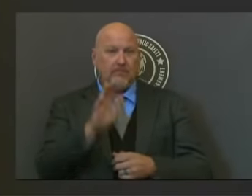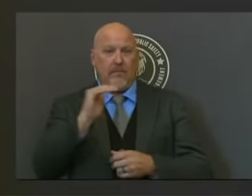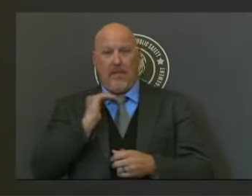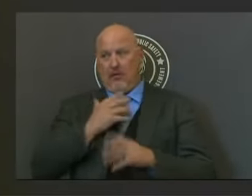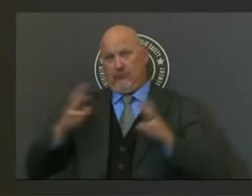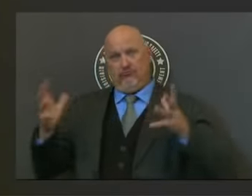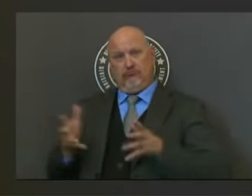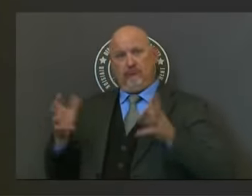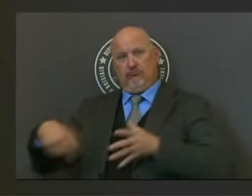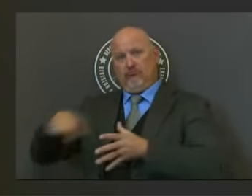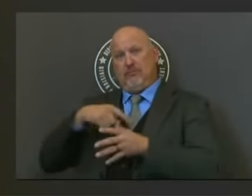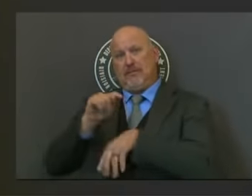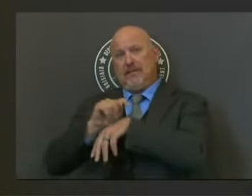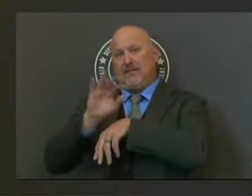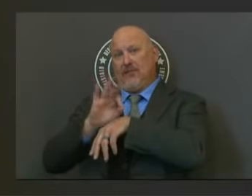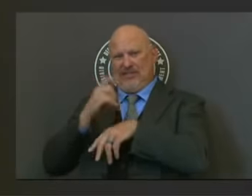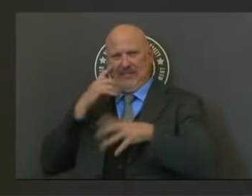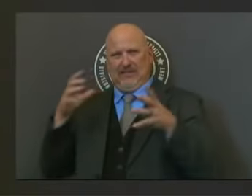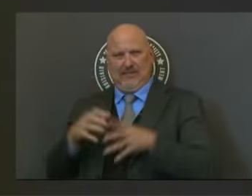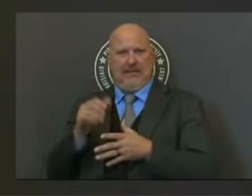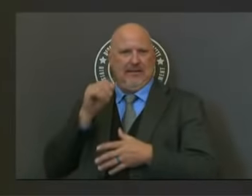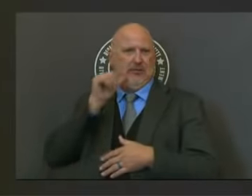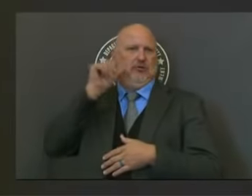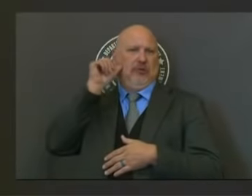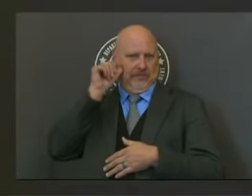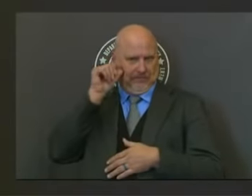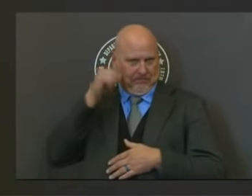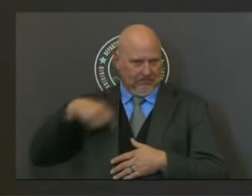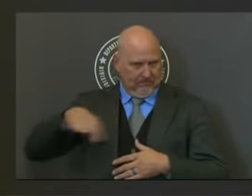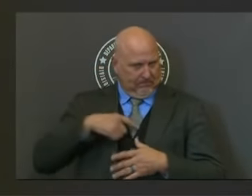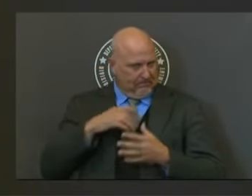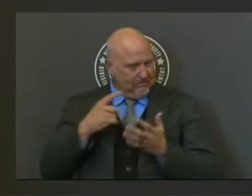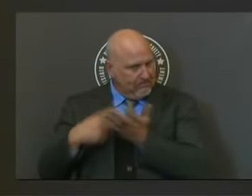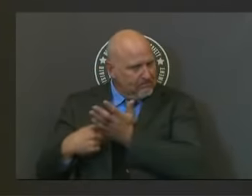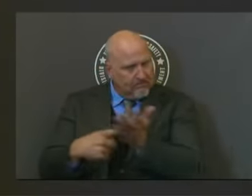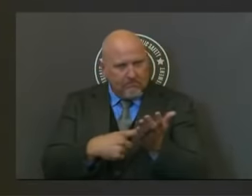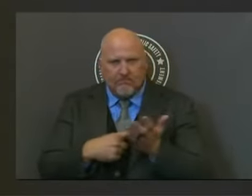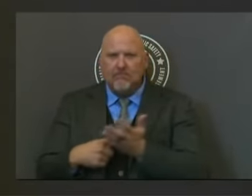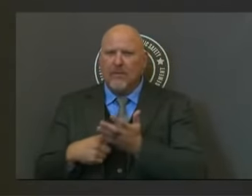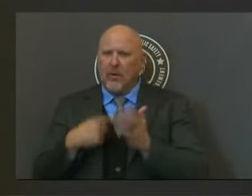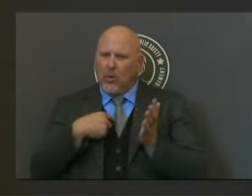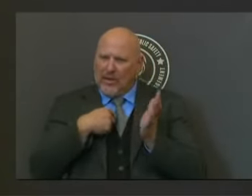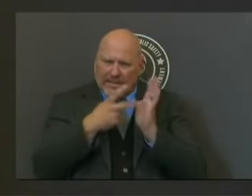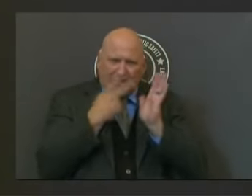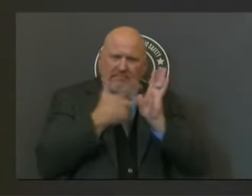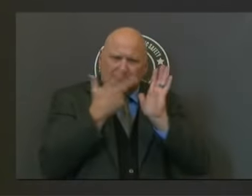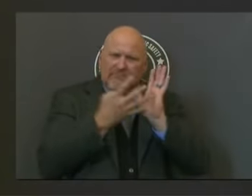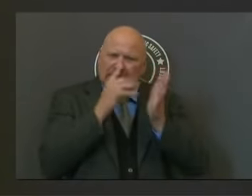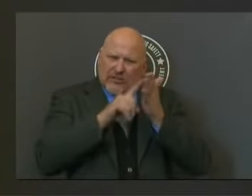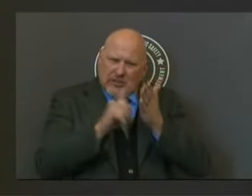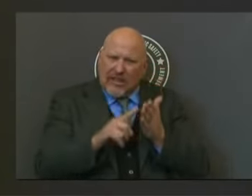to make sure that the data was accurate